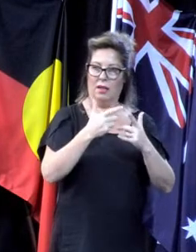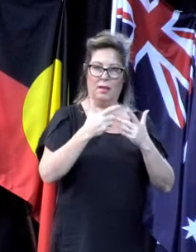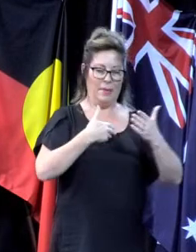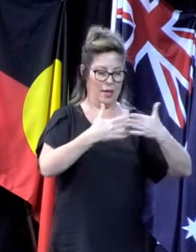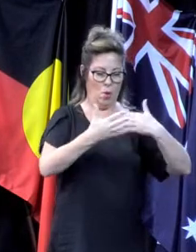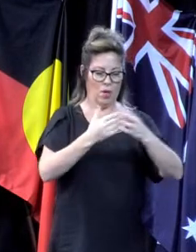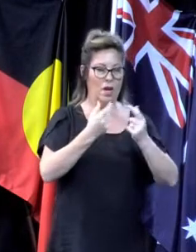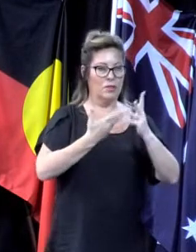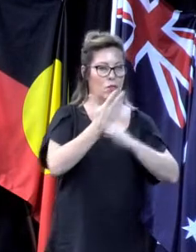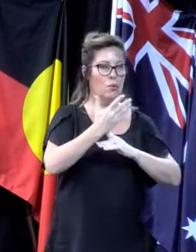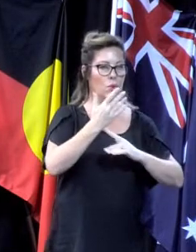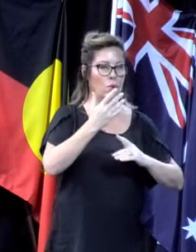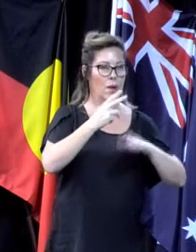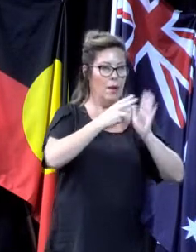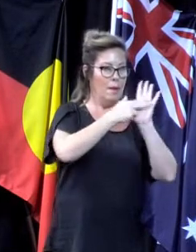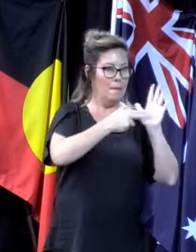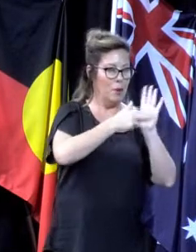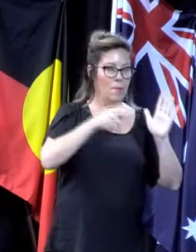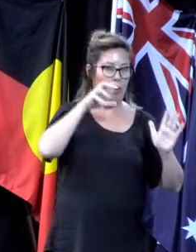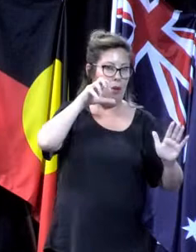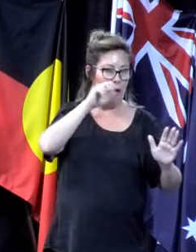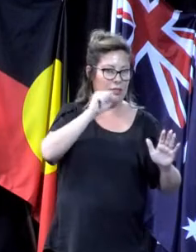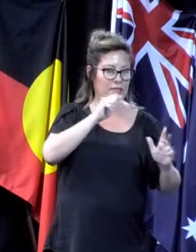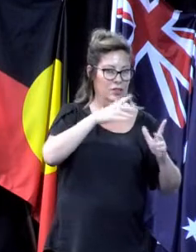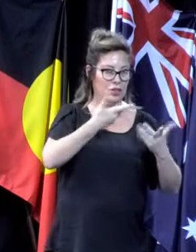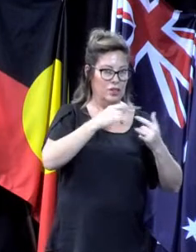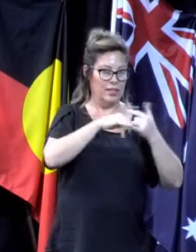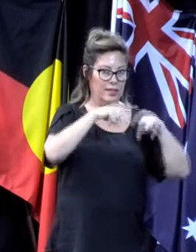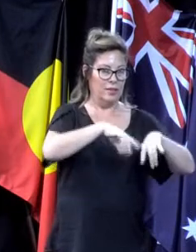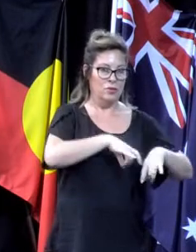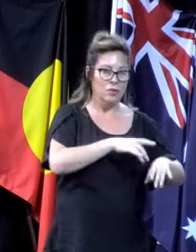Correct. OK, many people already know what that is. But if you could just briefly tell us what that is?